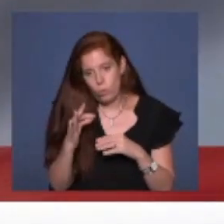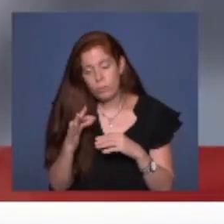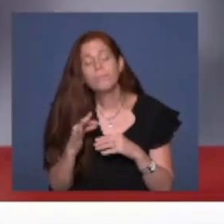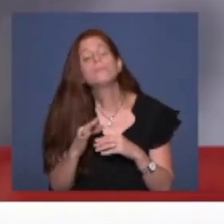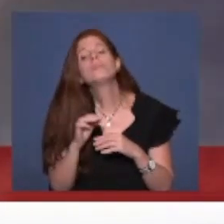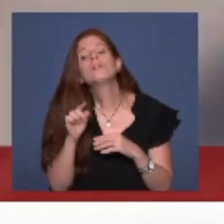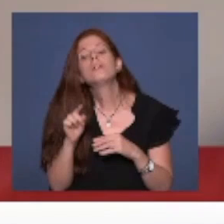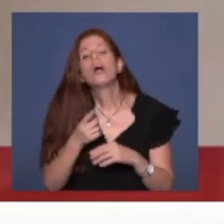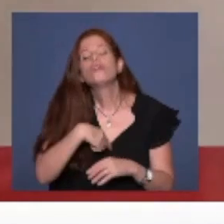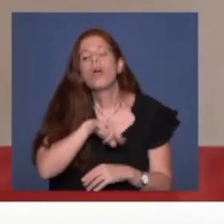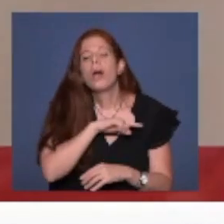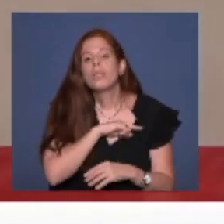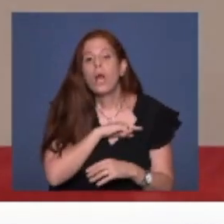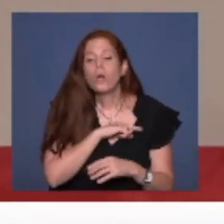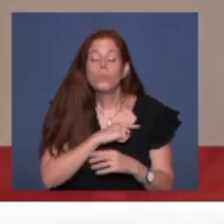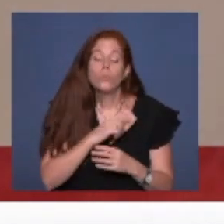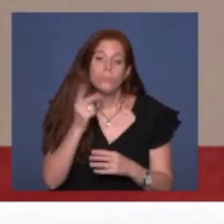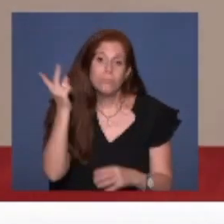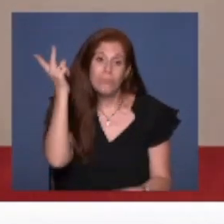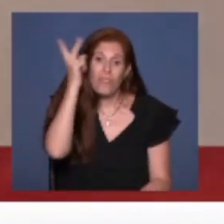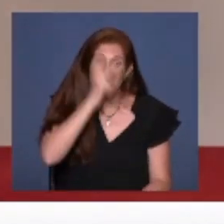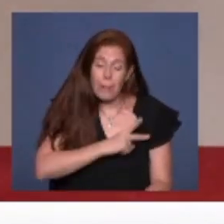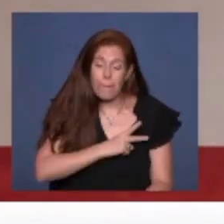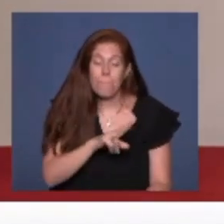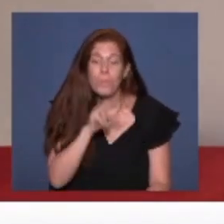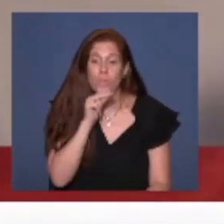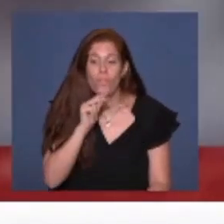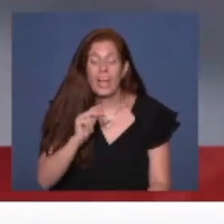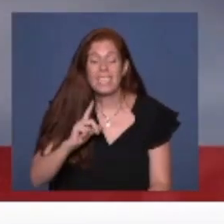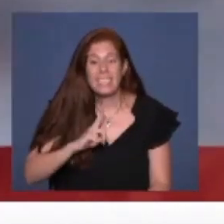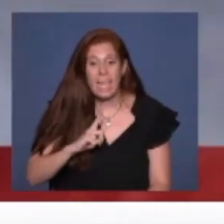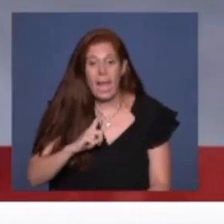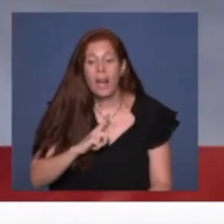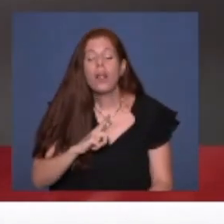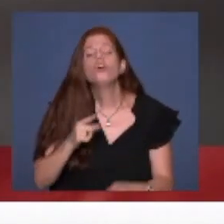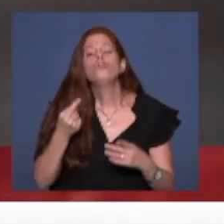that a "Chetz" missile intercepted an ICBM aimed for Israel.